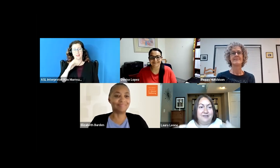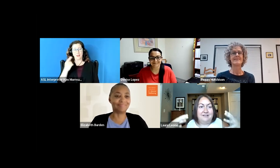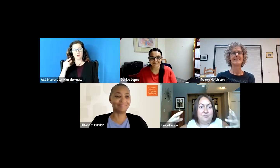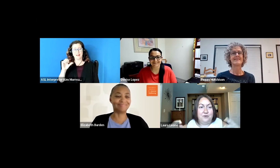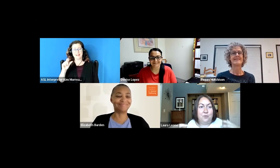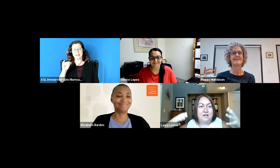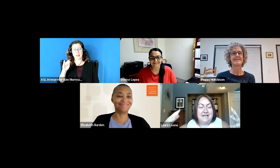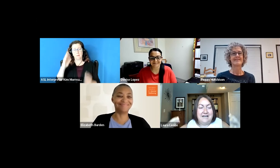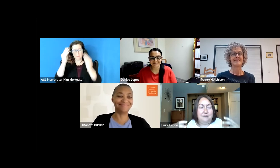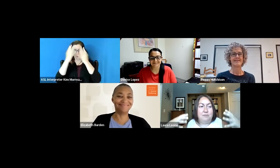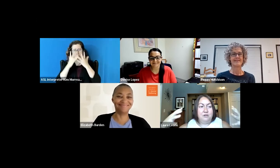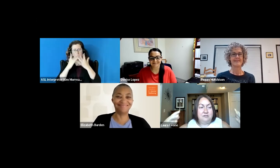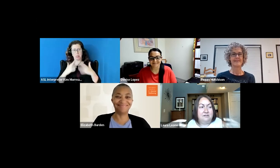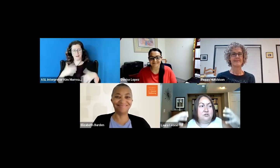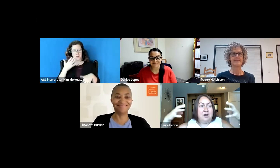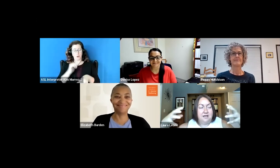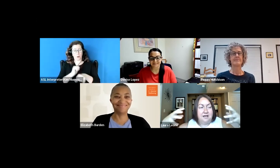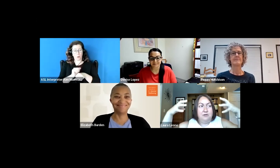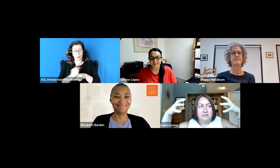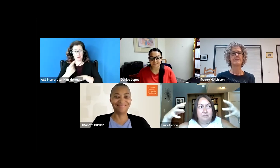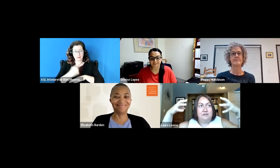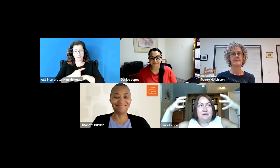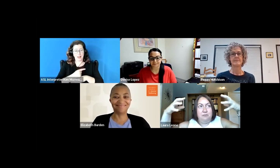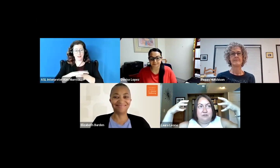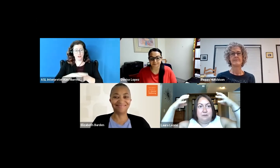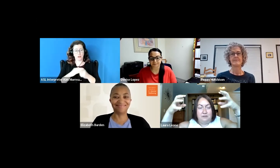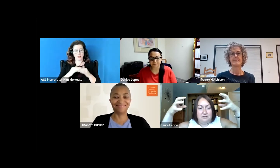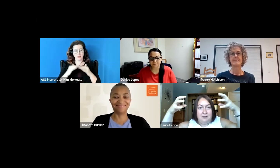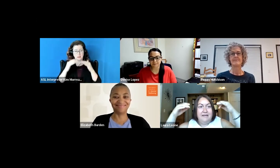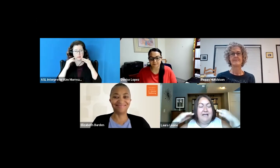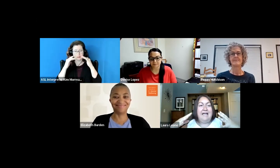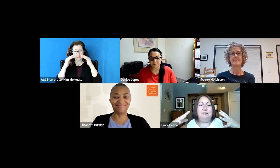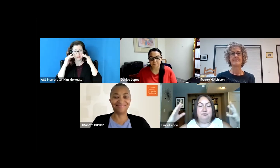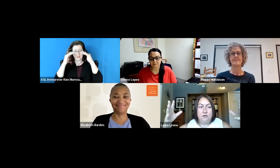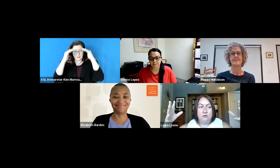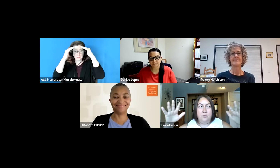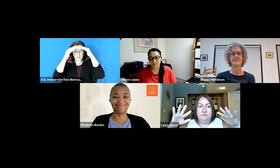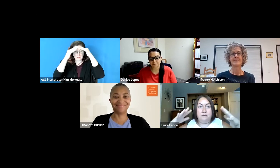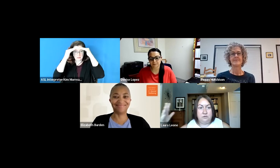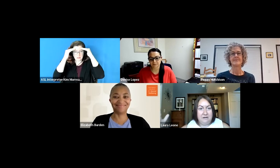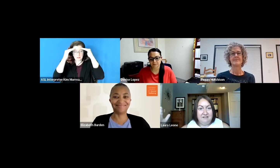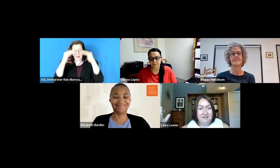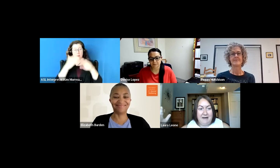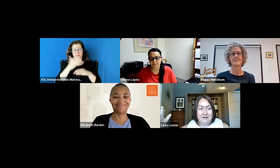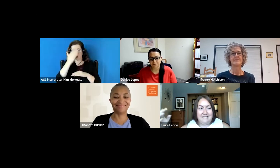of like the workday and the built, the stress kind of builds up, builds up, builds up, builds up. And before, you know it, if you don't do anything about it,